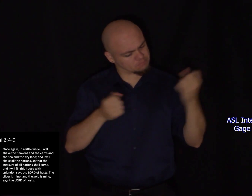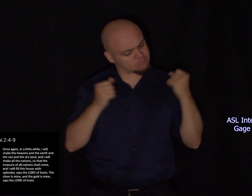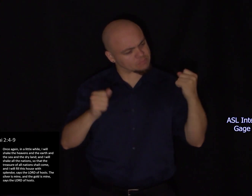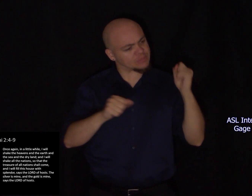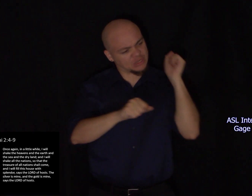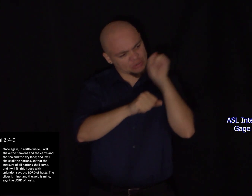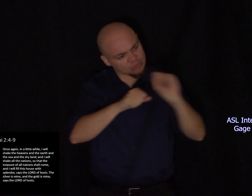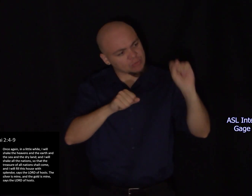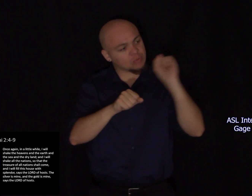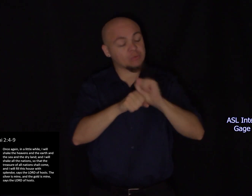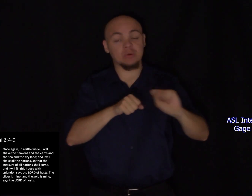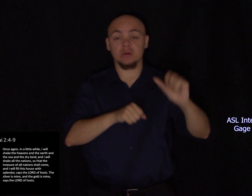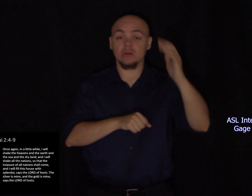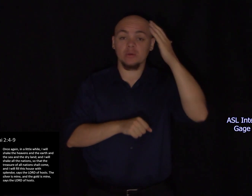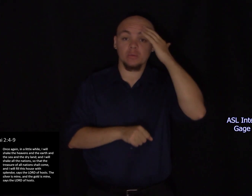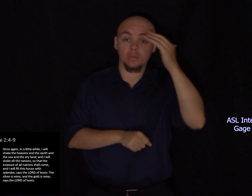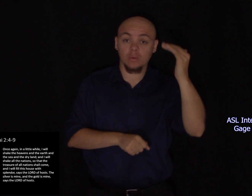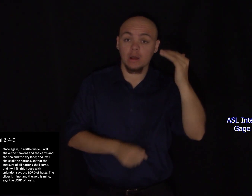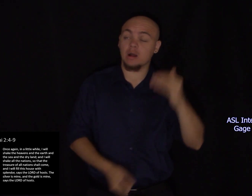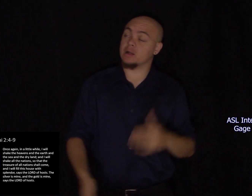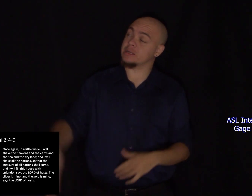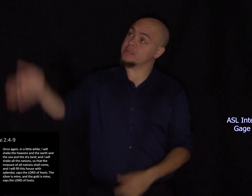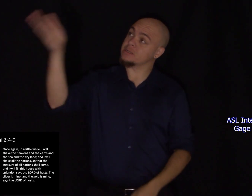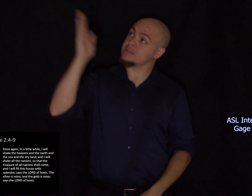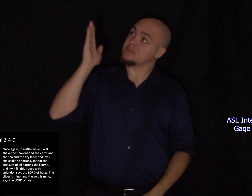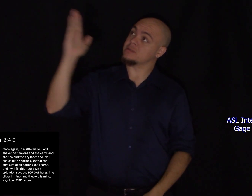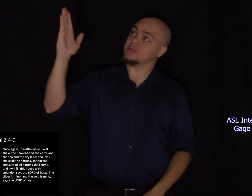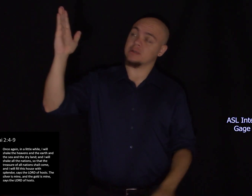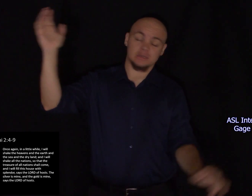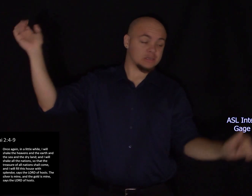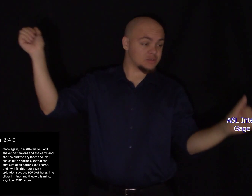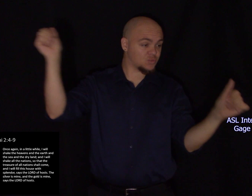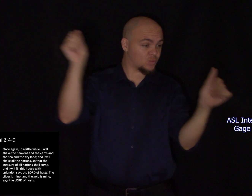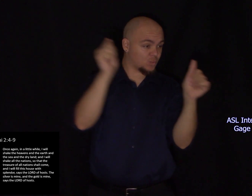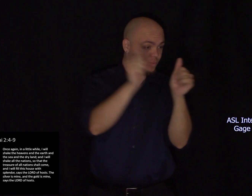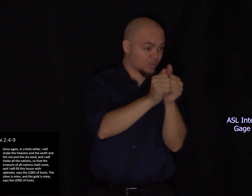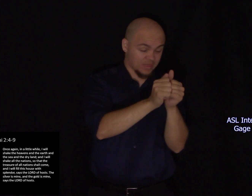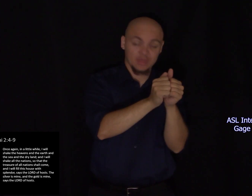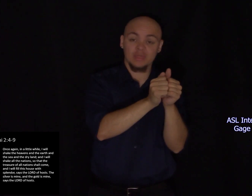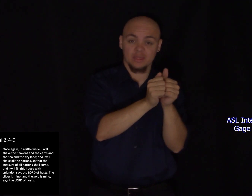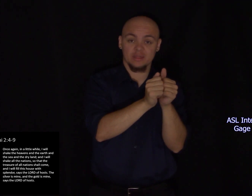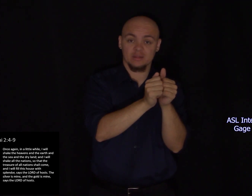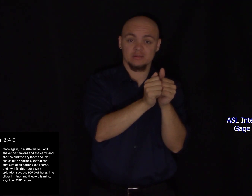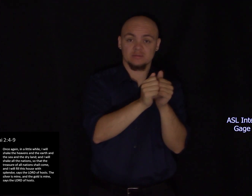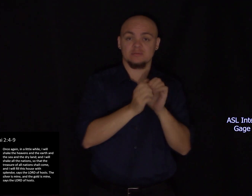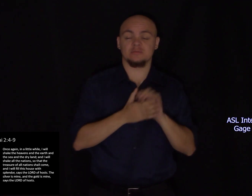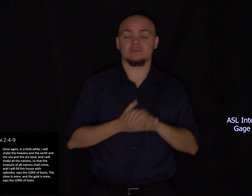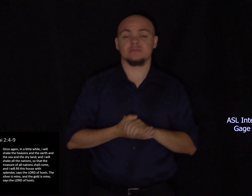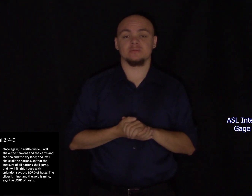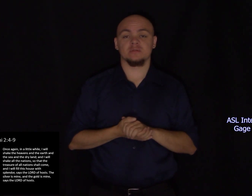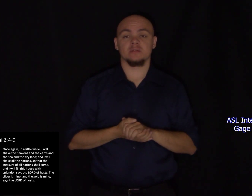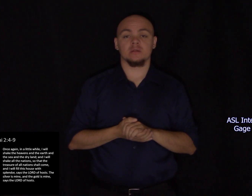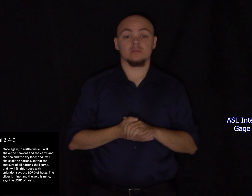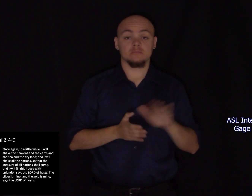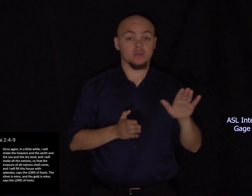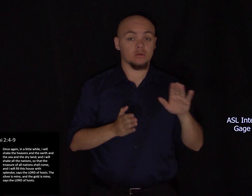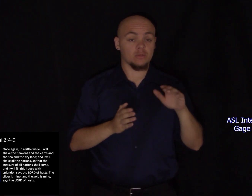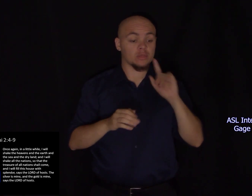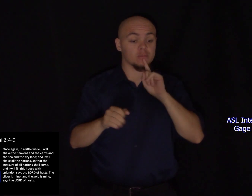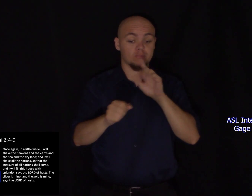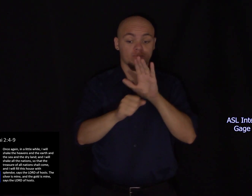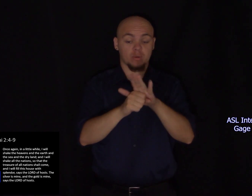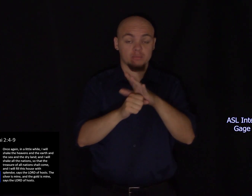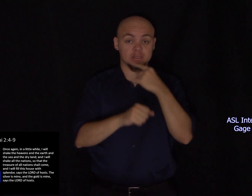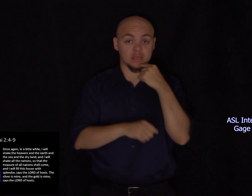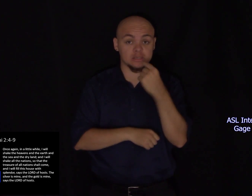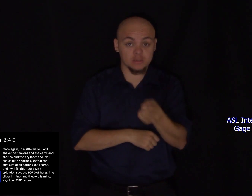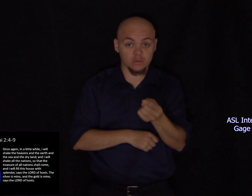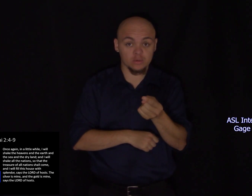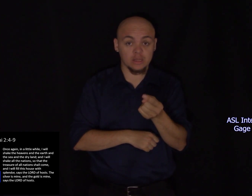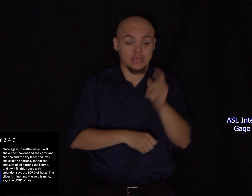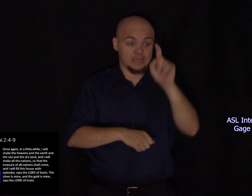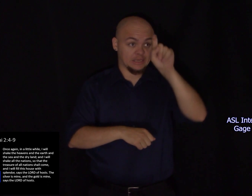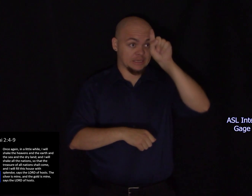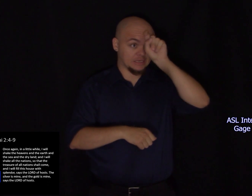land says the Lord work for I am with you says the Lord of Hosts according to the promise that I made